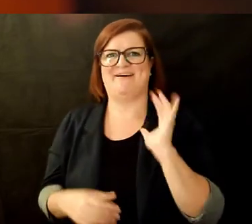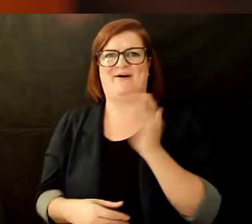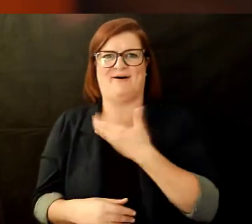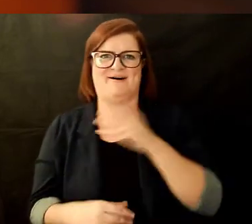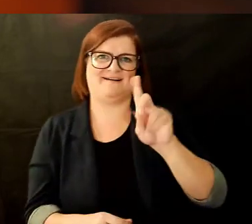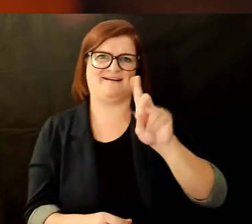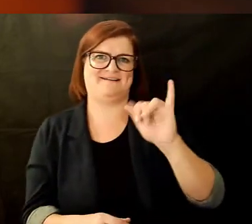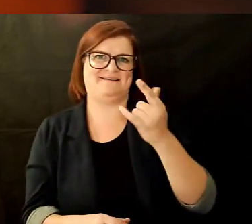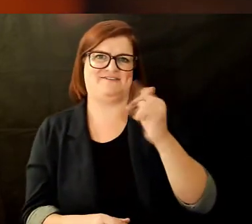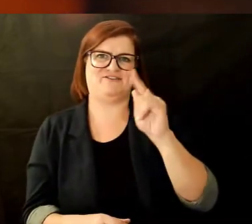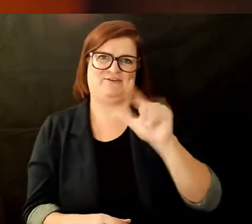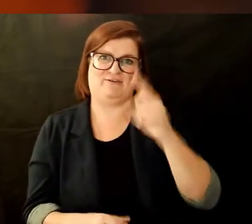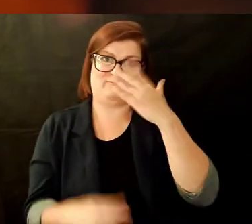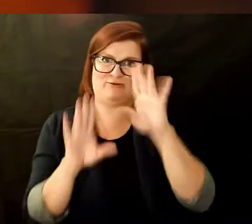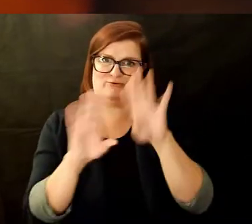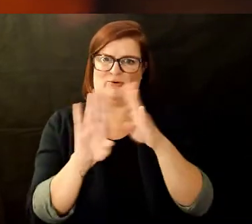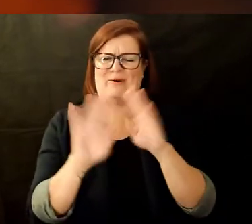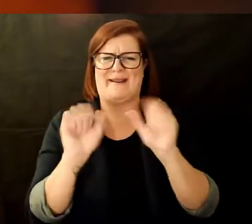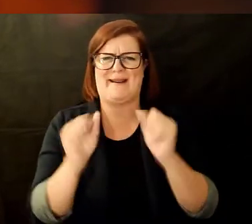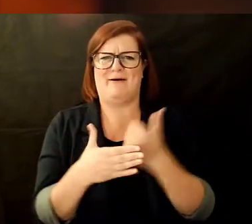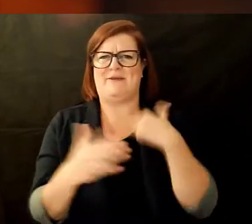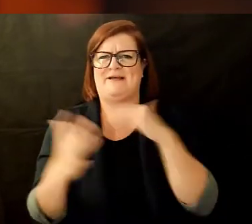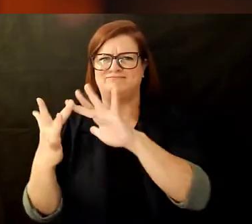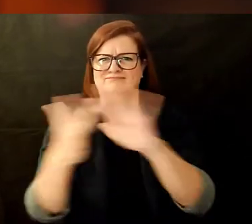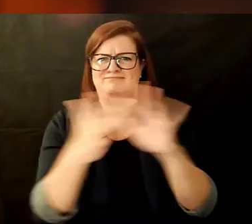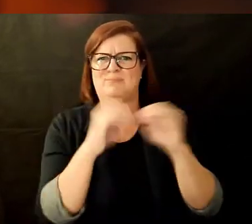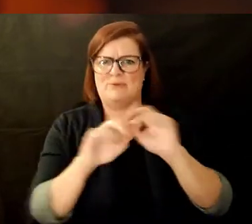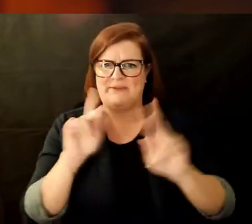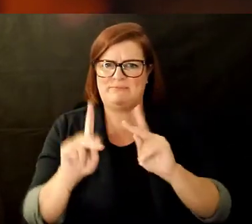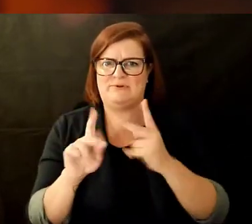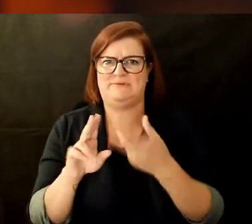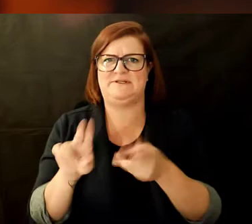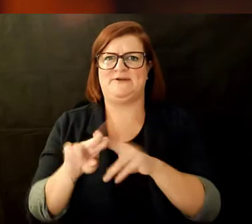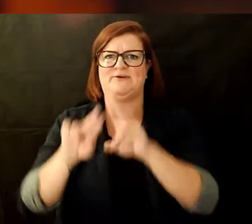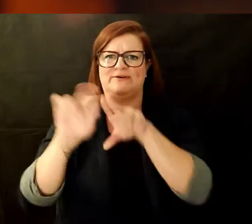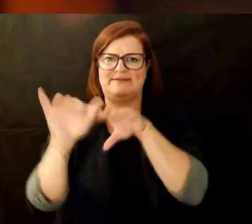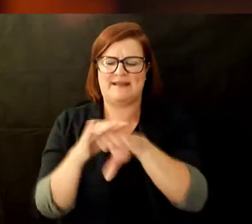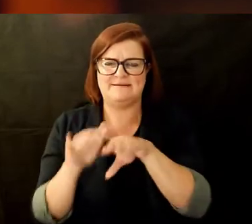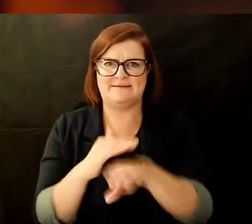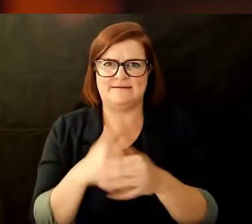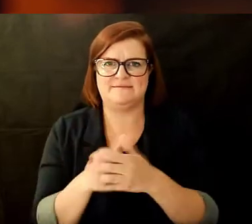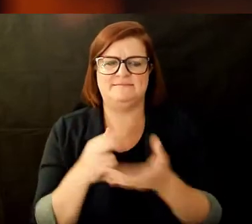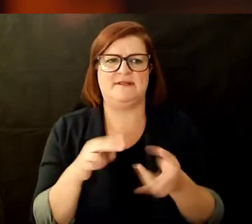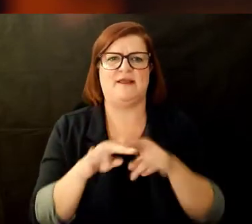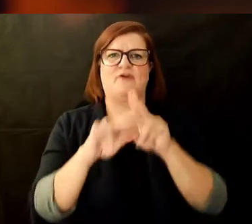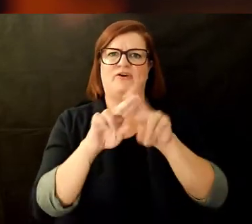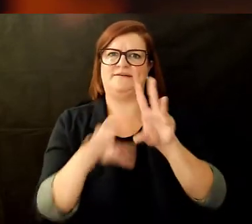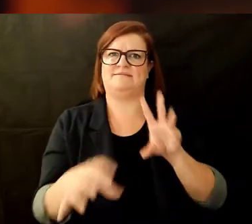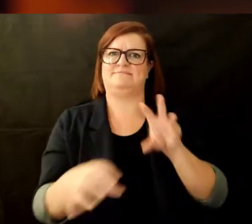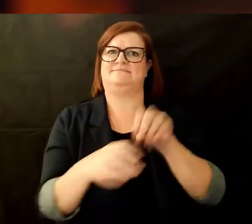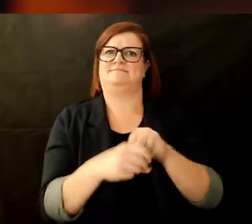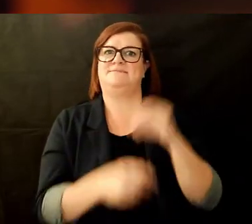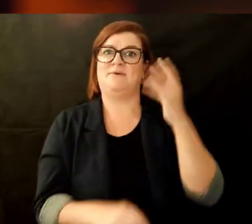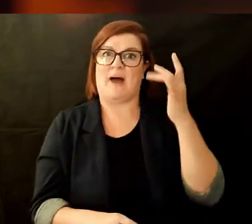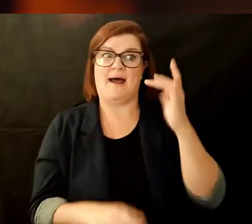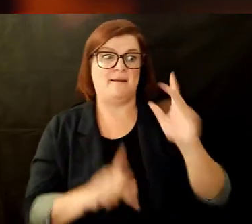to many more people. We're increasing access. We're increasing engagement because people now, who may not